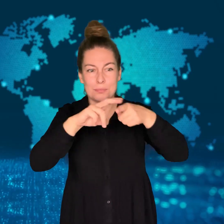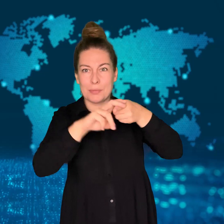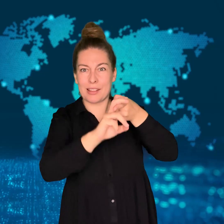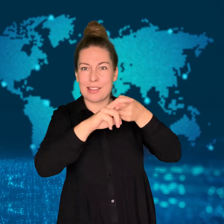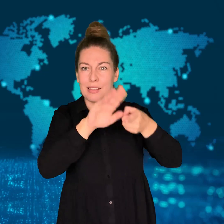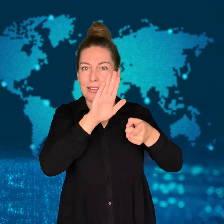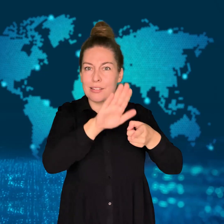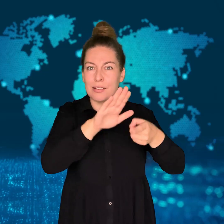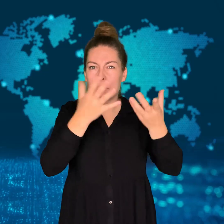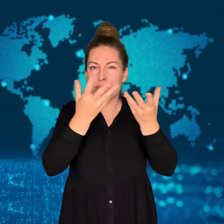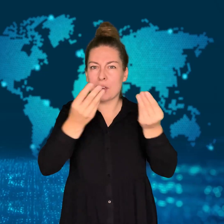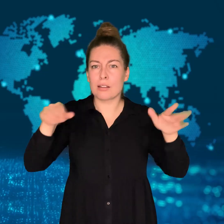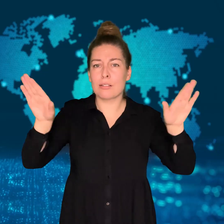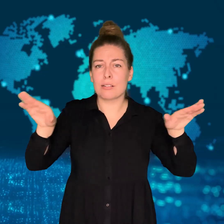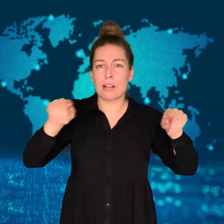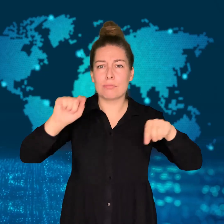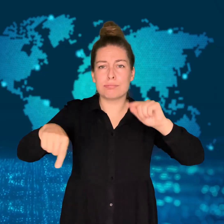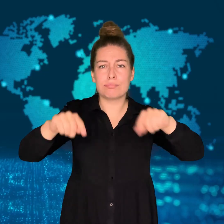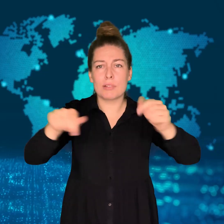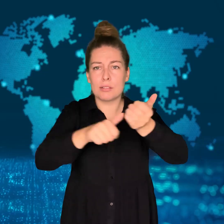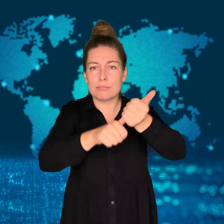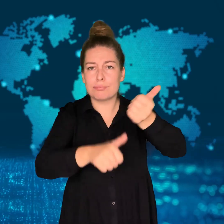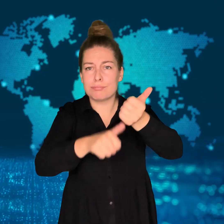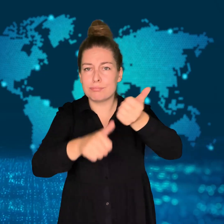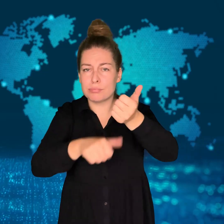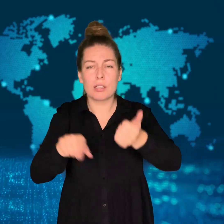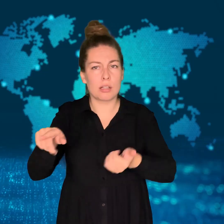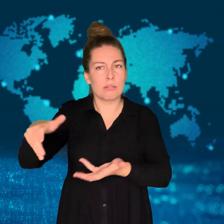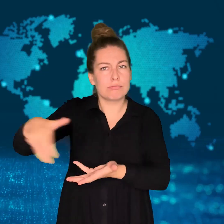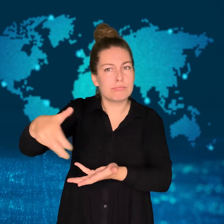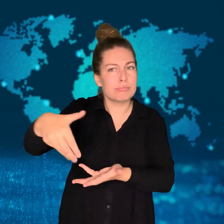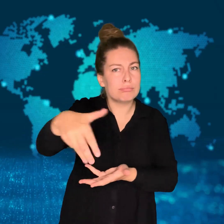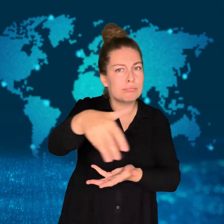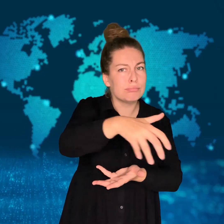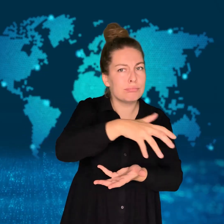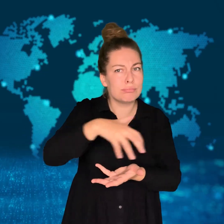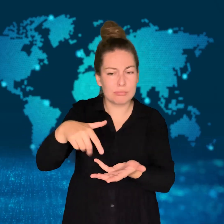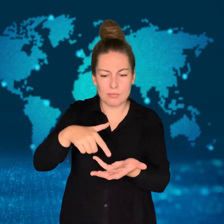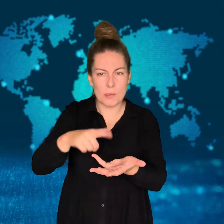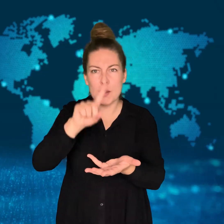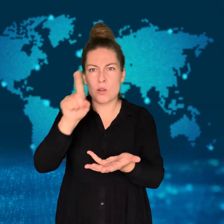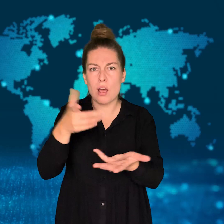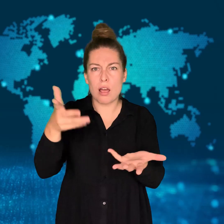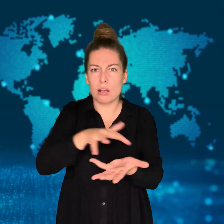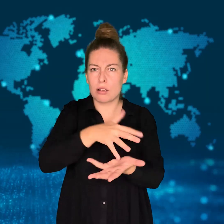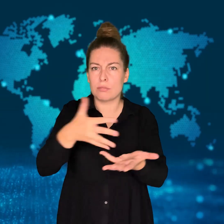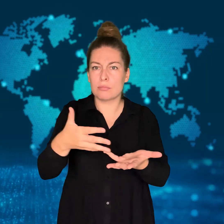for as many as 5,000 years.